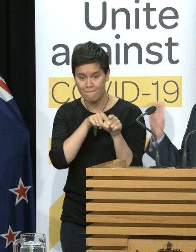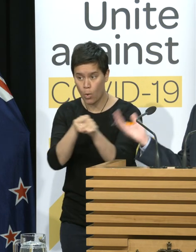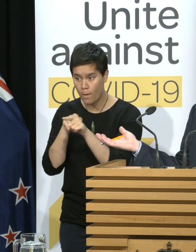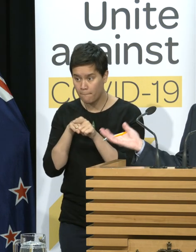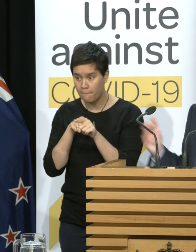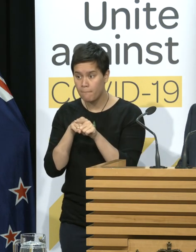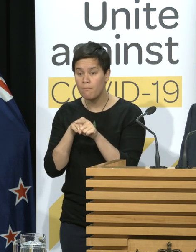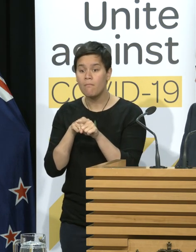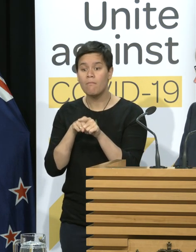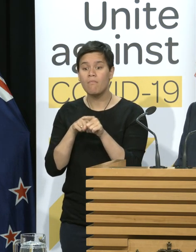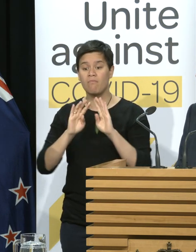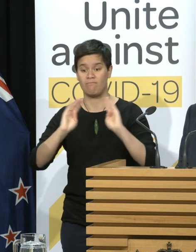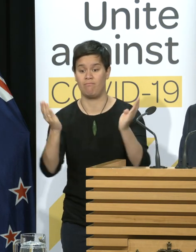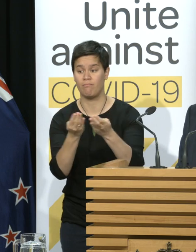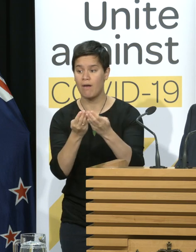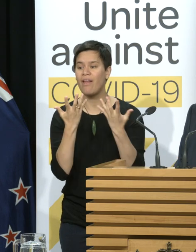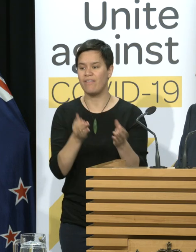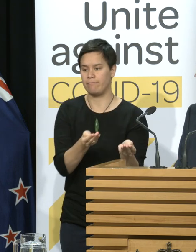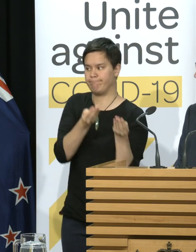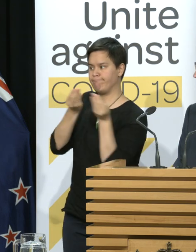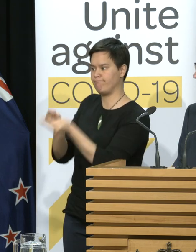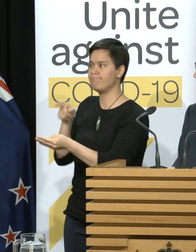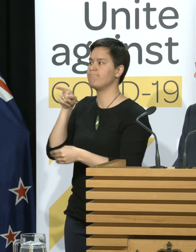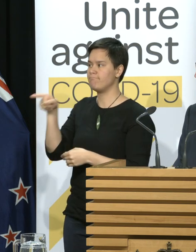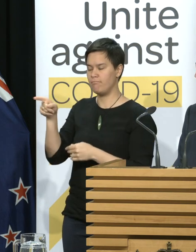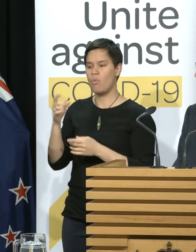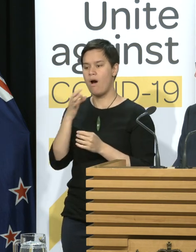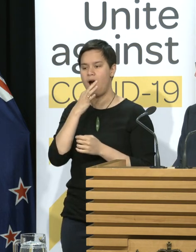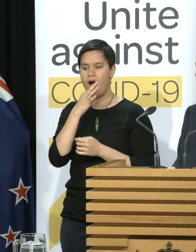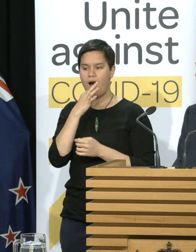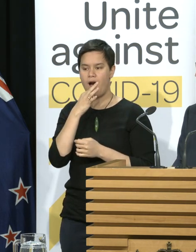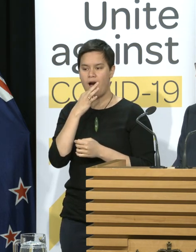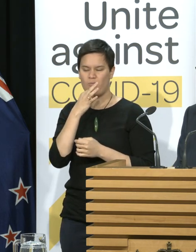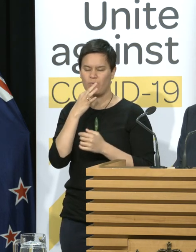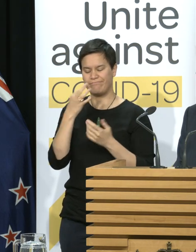And it would be advice to cabinet, who would make the decisions. We'll do one more sweep of the room, starting on this side